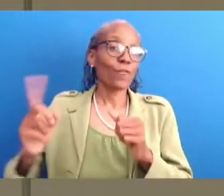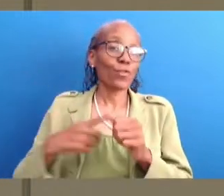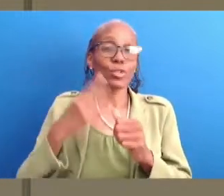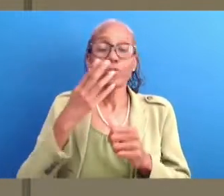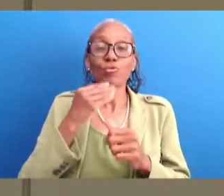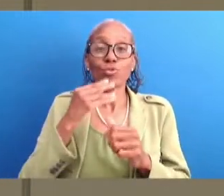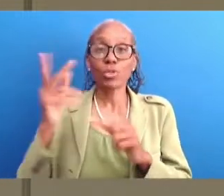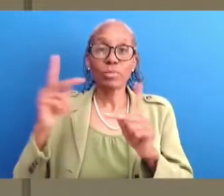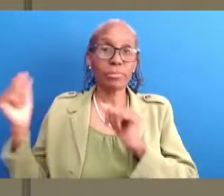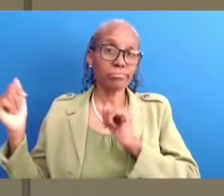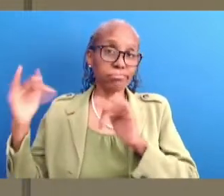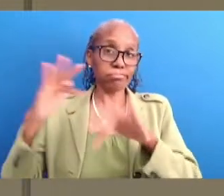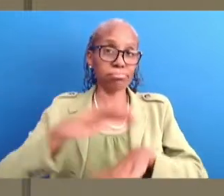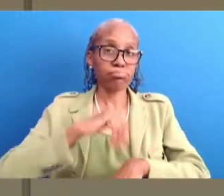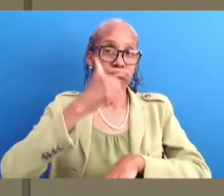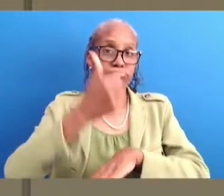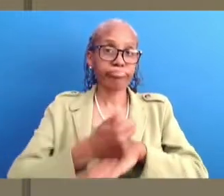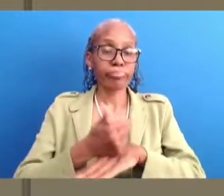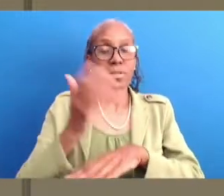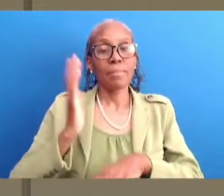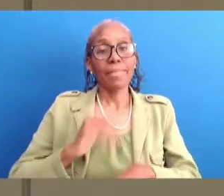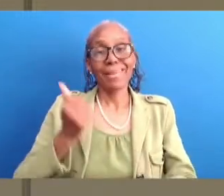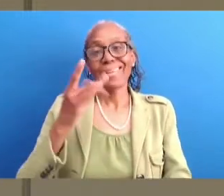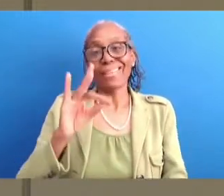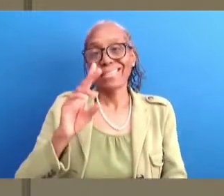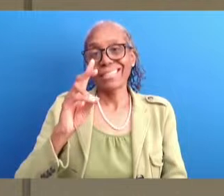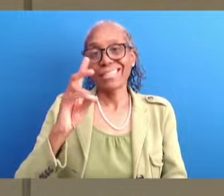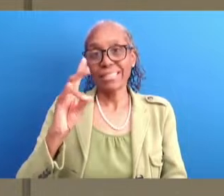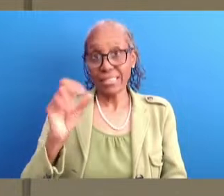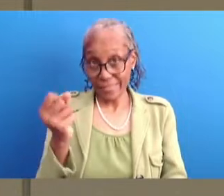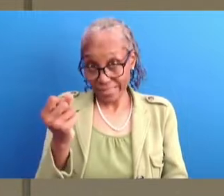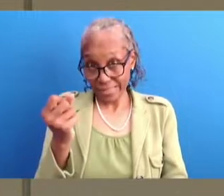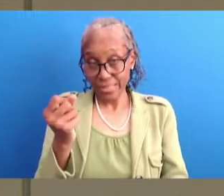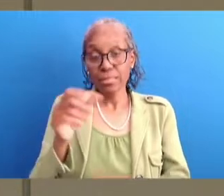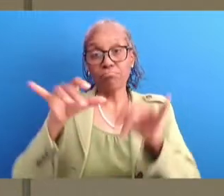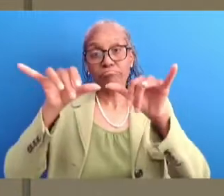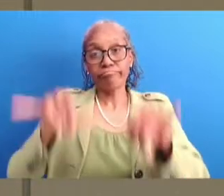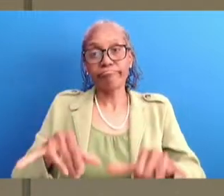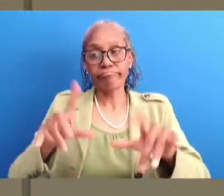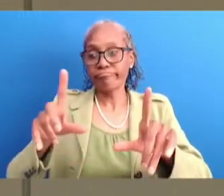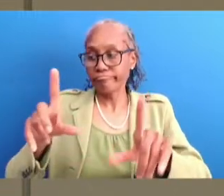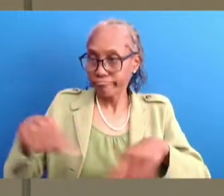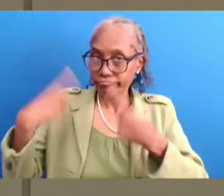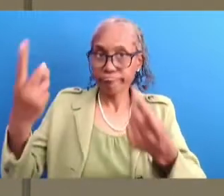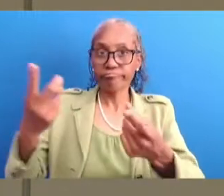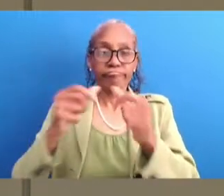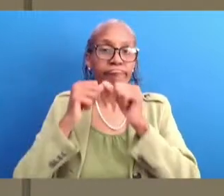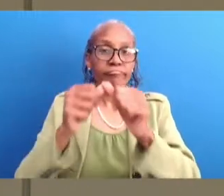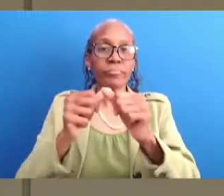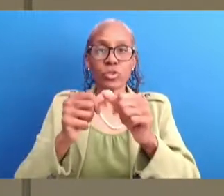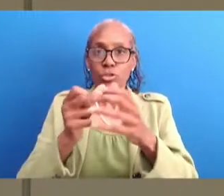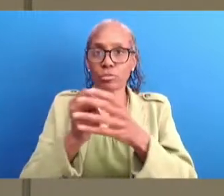MECKLENBURG COUNTY'S VIBRANT HISTORY WITH THE FIRST JEWISH